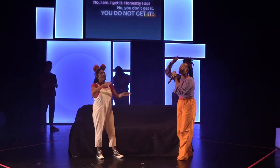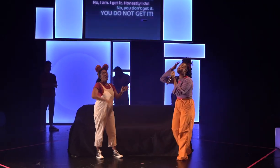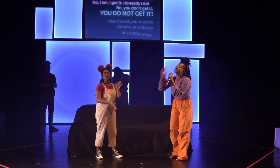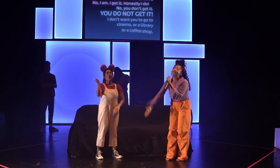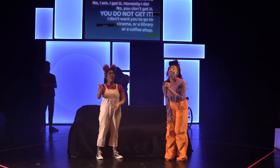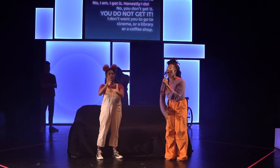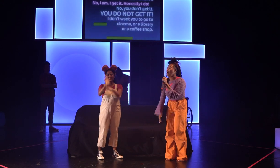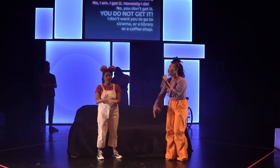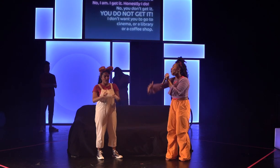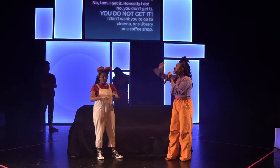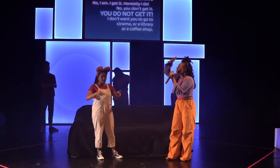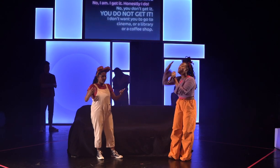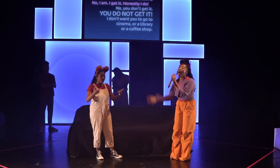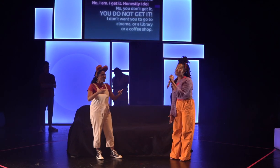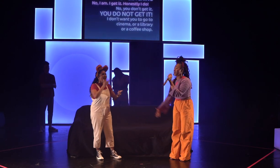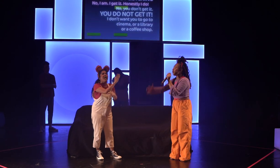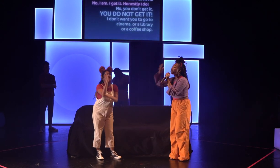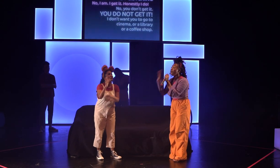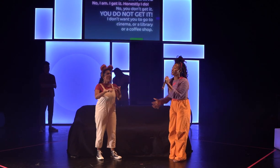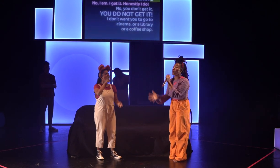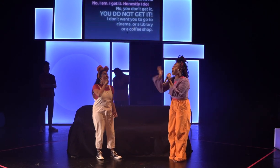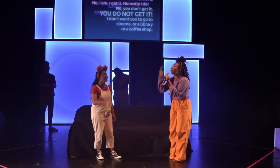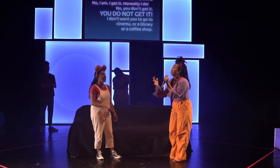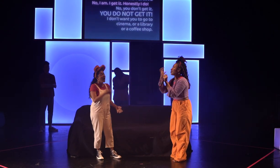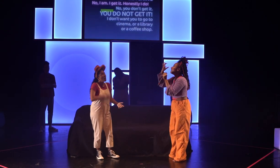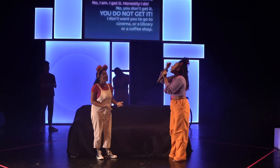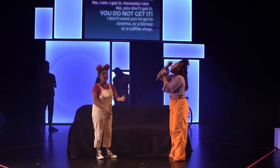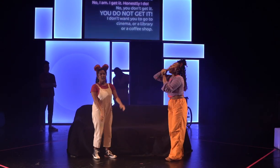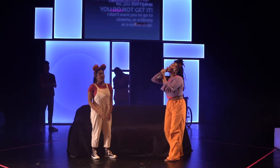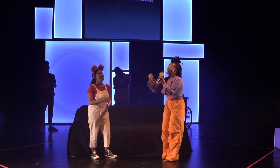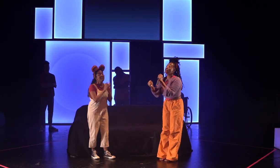you to go to the cinema or the library or a coffee shop. I want you, I need you